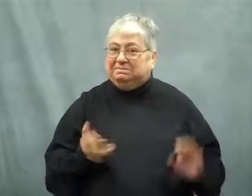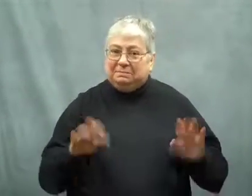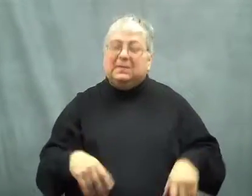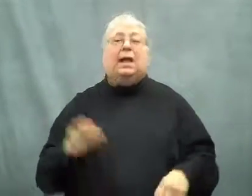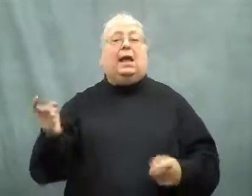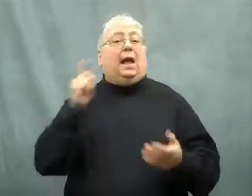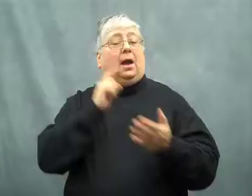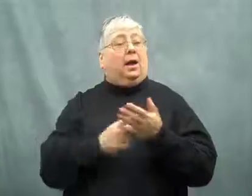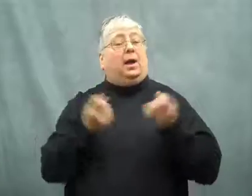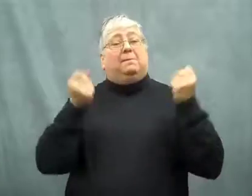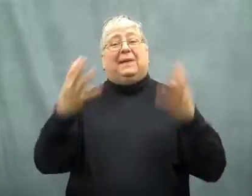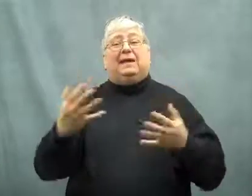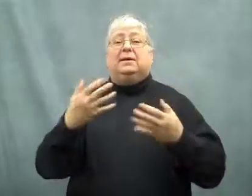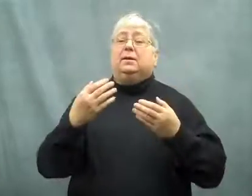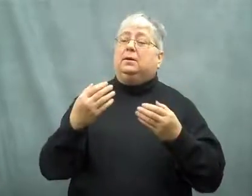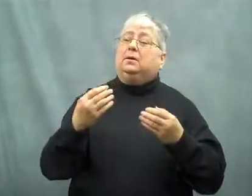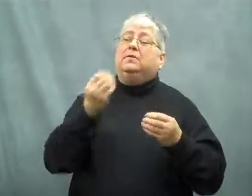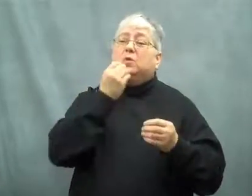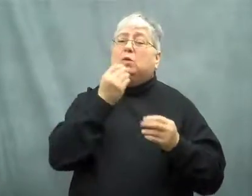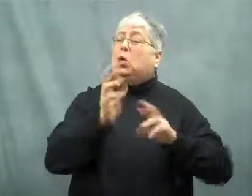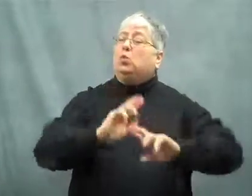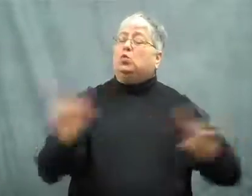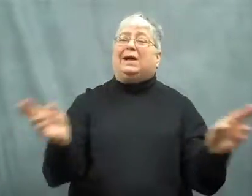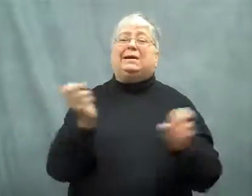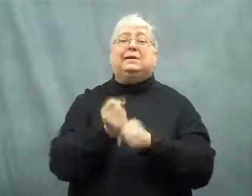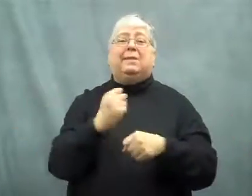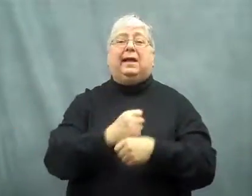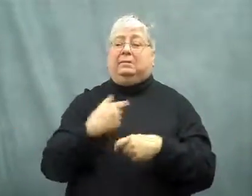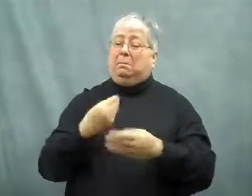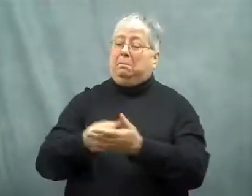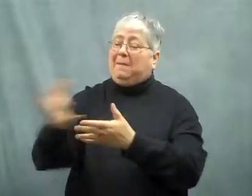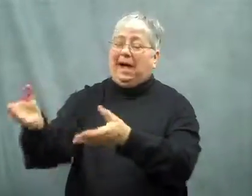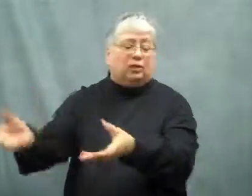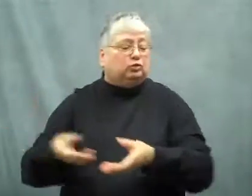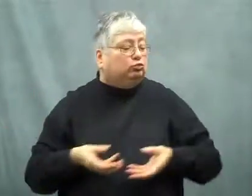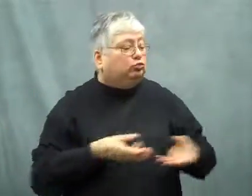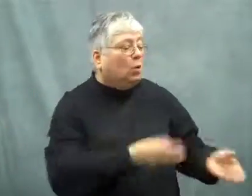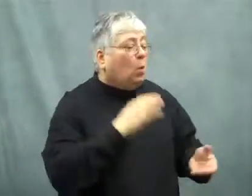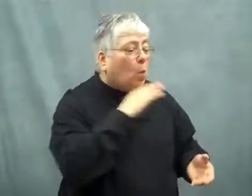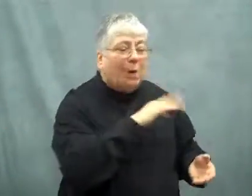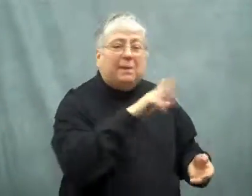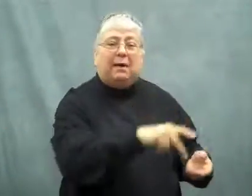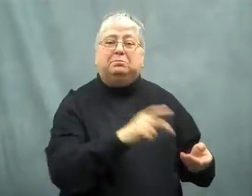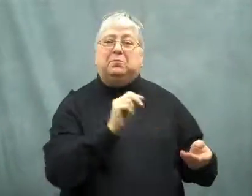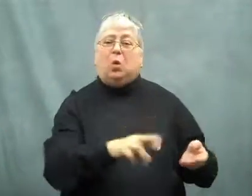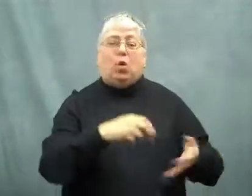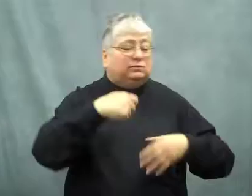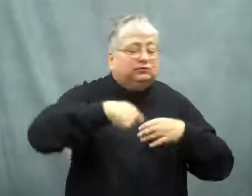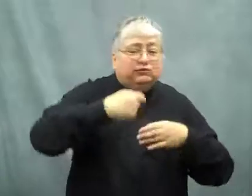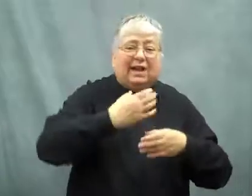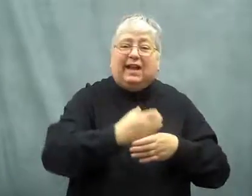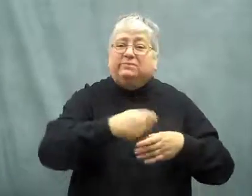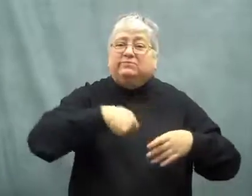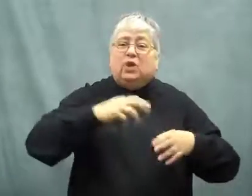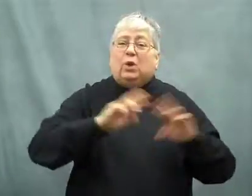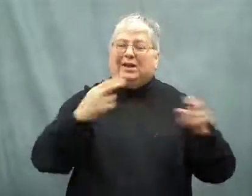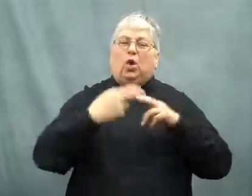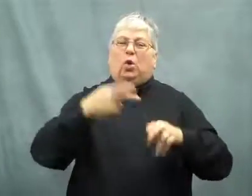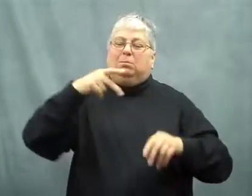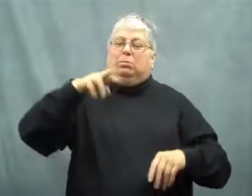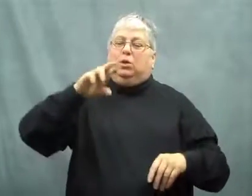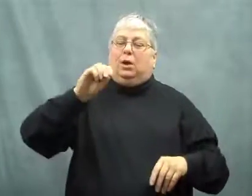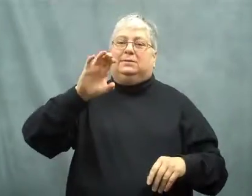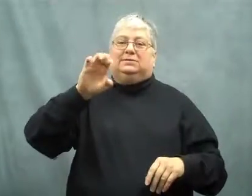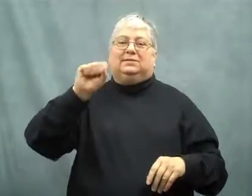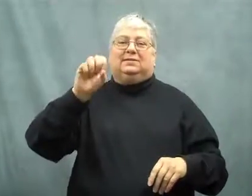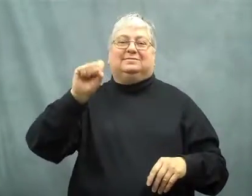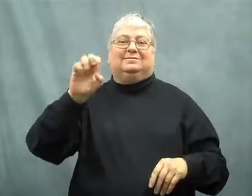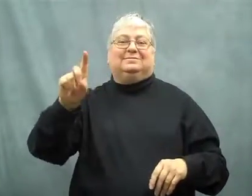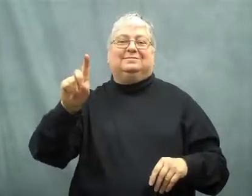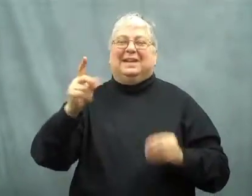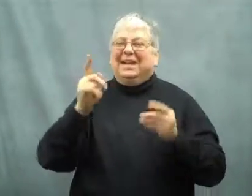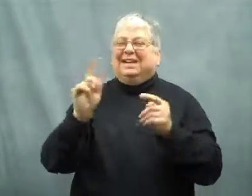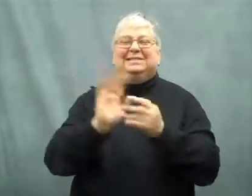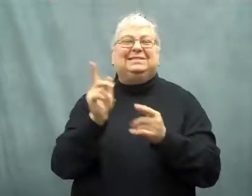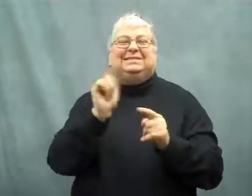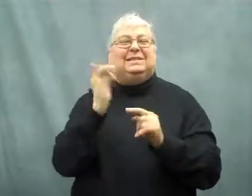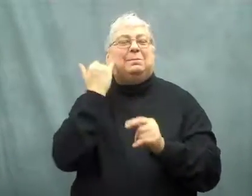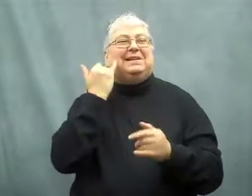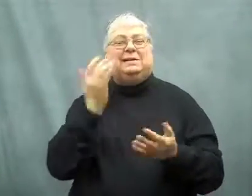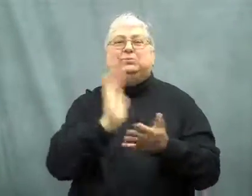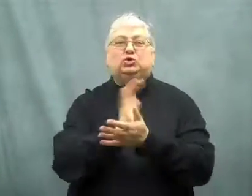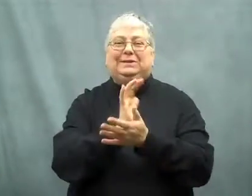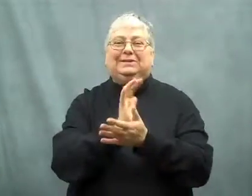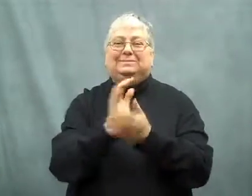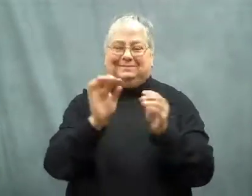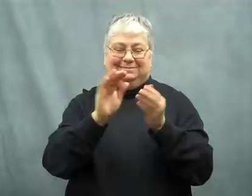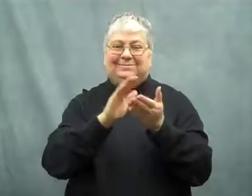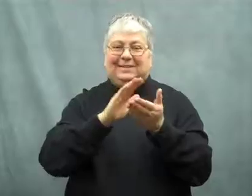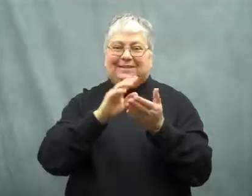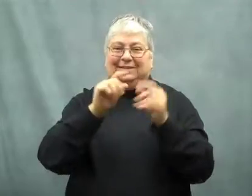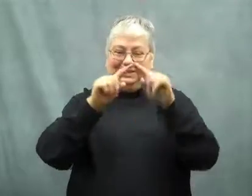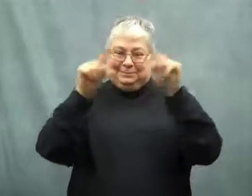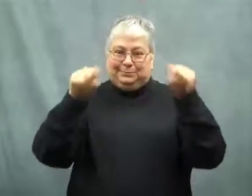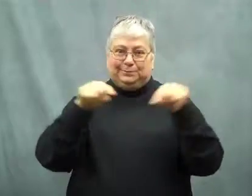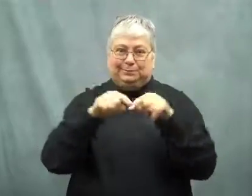Many processed foods, ready made meals that you warm up or canned foods,